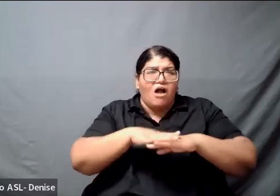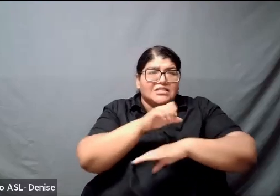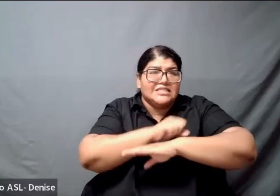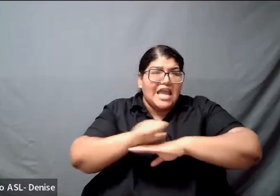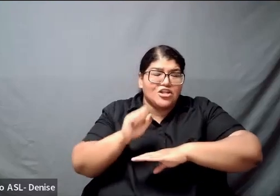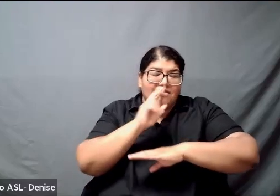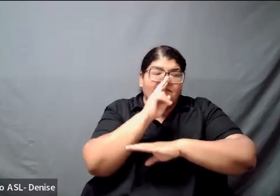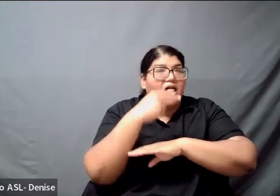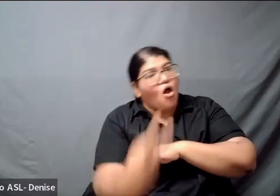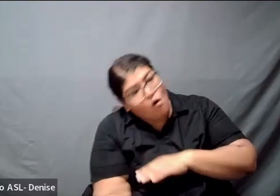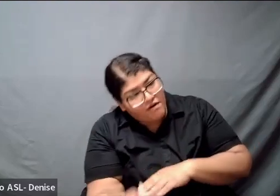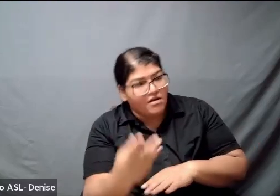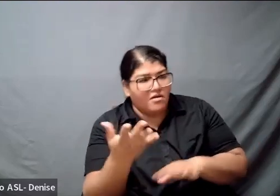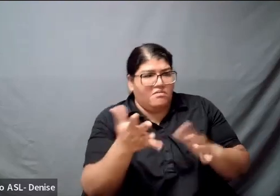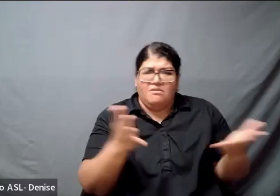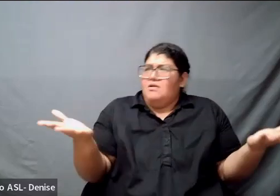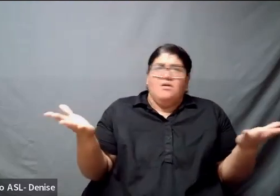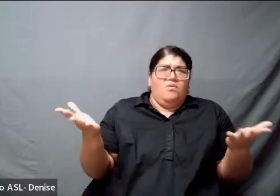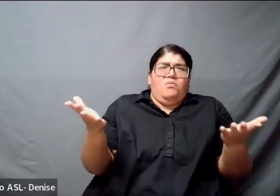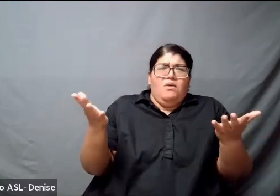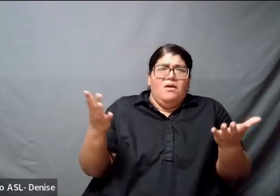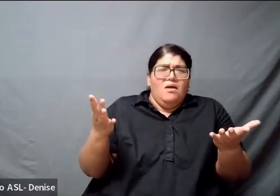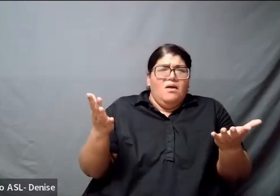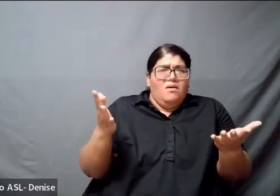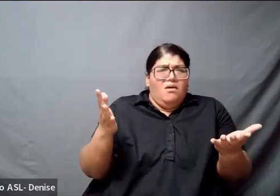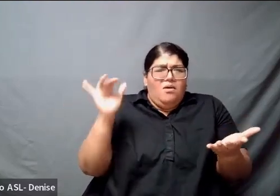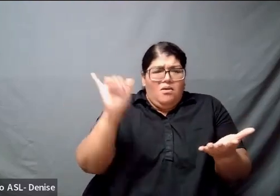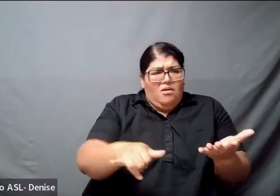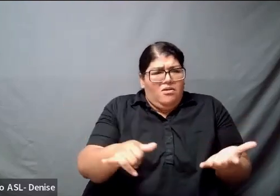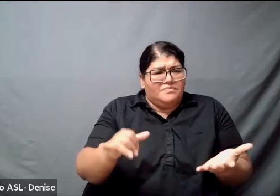It's like what kind of drug seeking